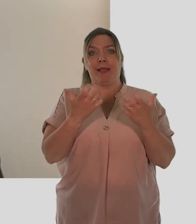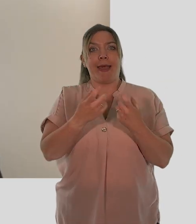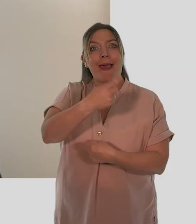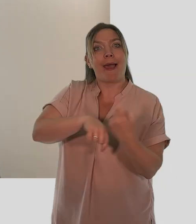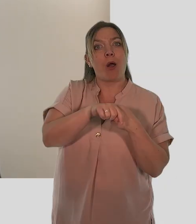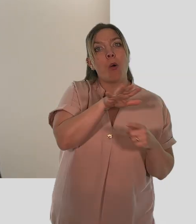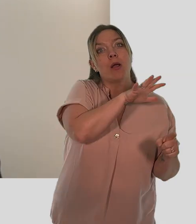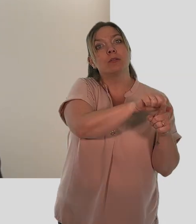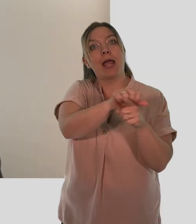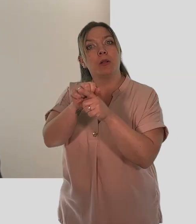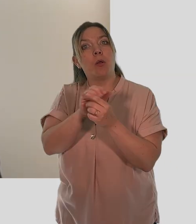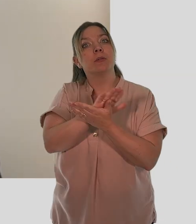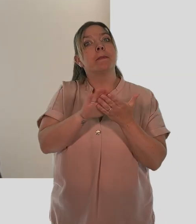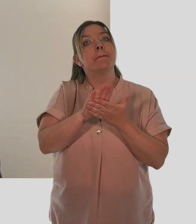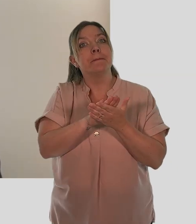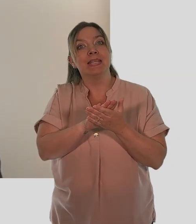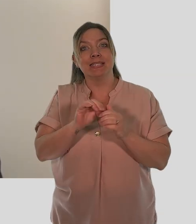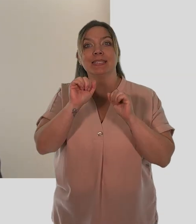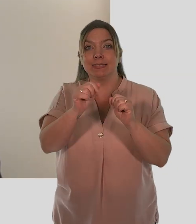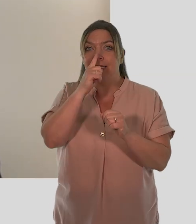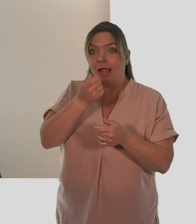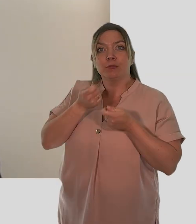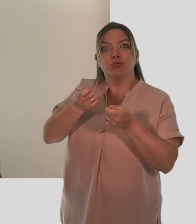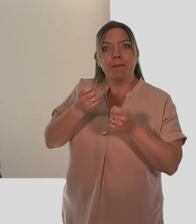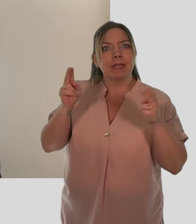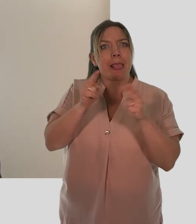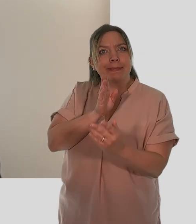As countries in the Western Pacific gear up for these new technologies,